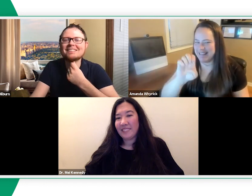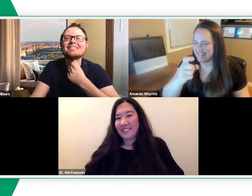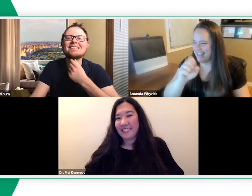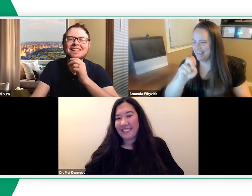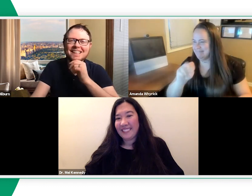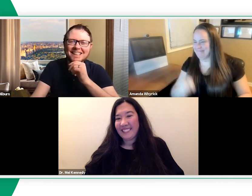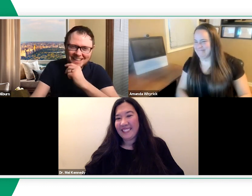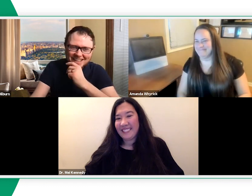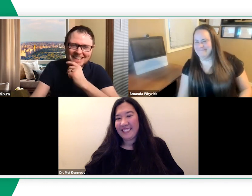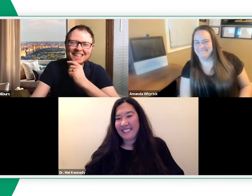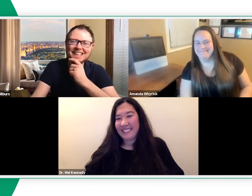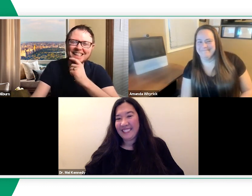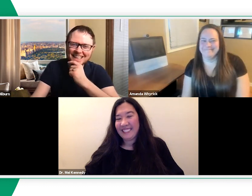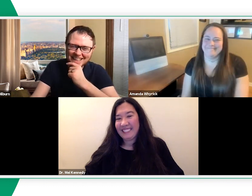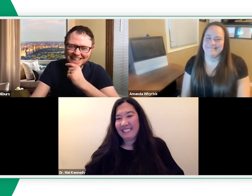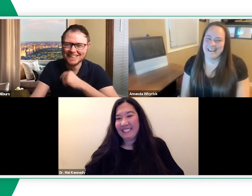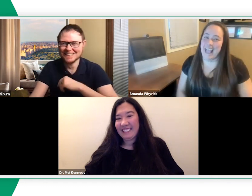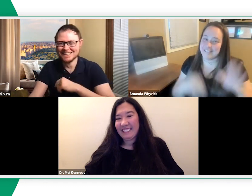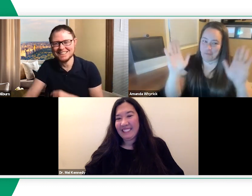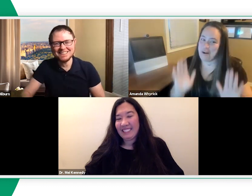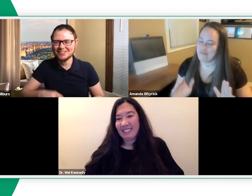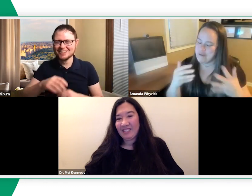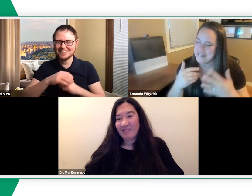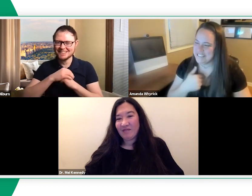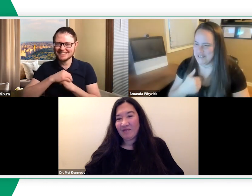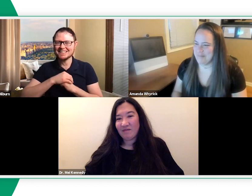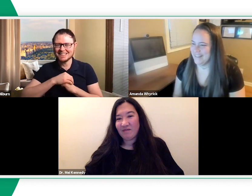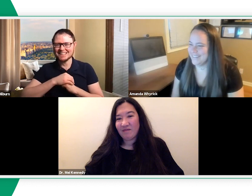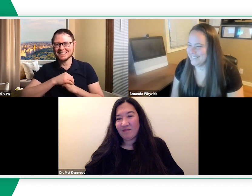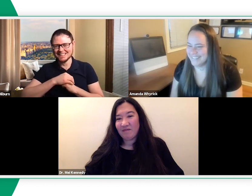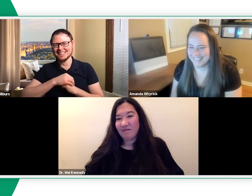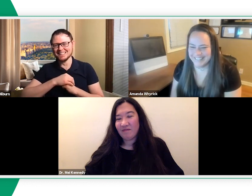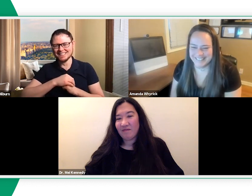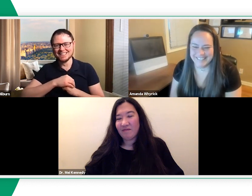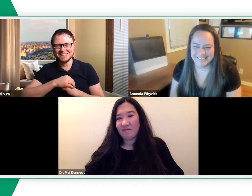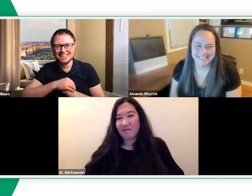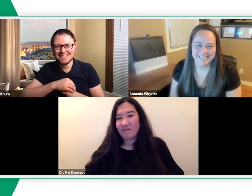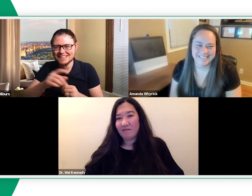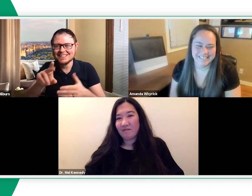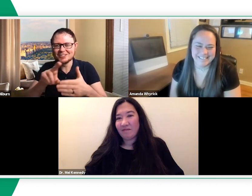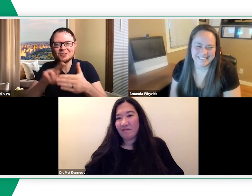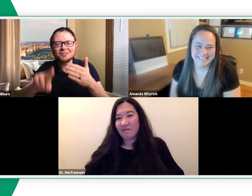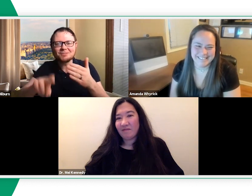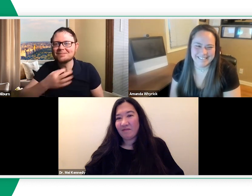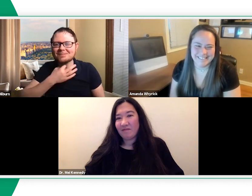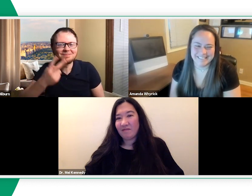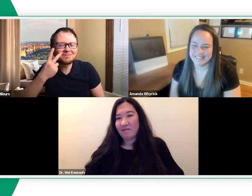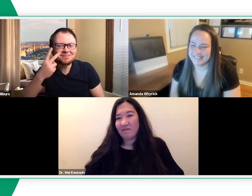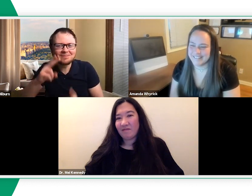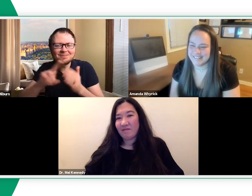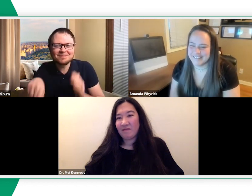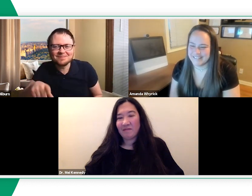It’s wonderful, but it scares me. >>BRIAN MILBURN: Huh. All right, let's see